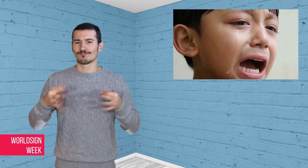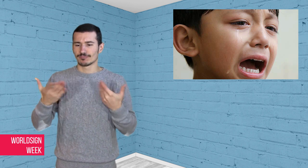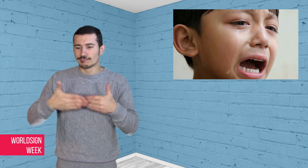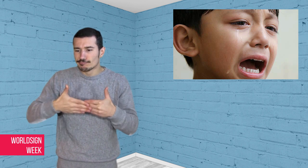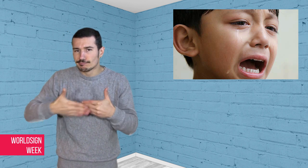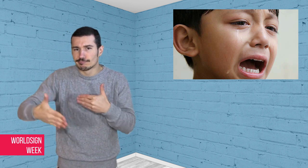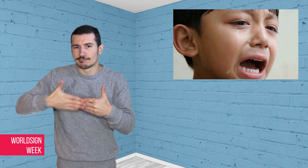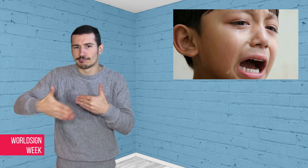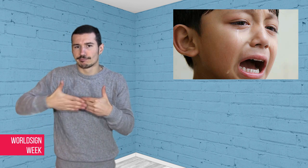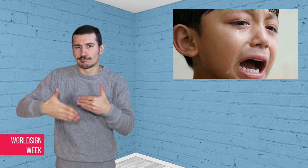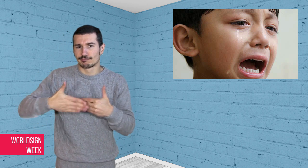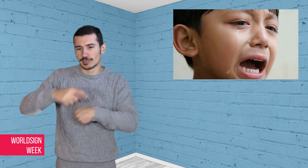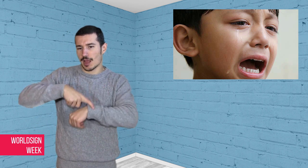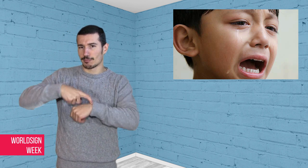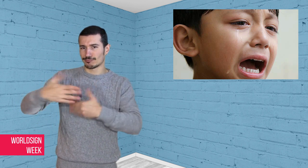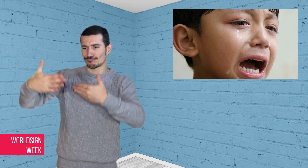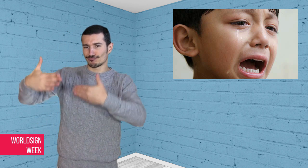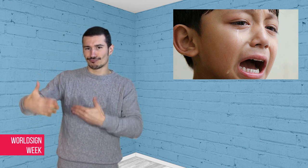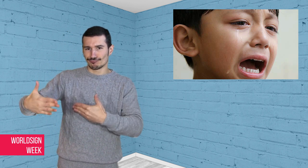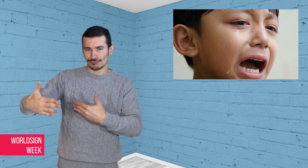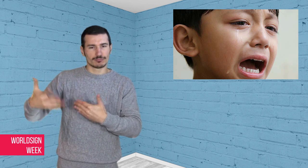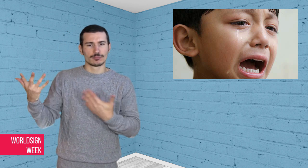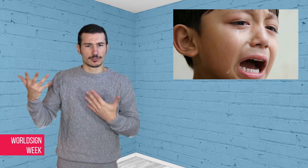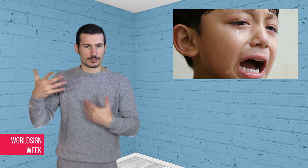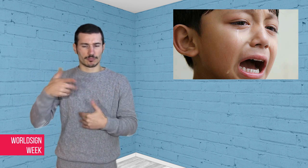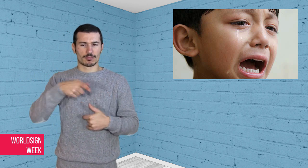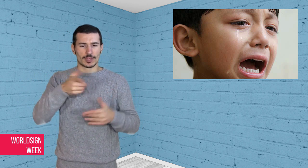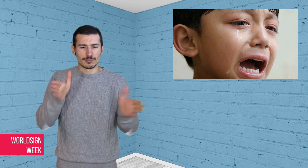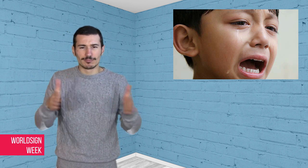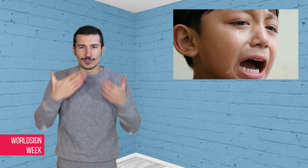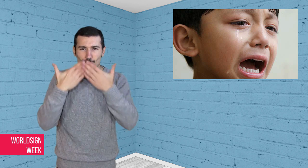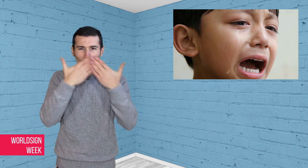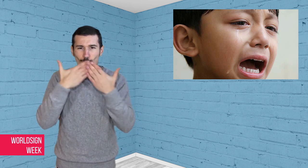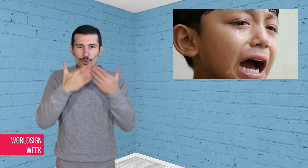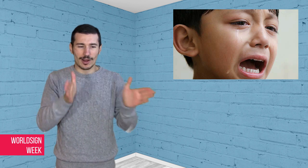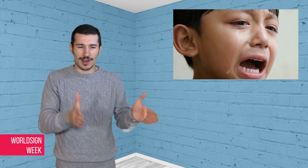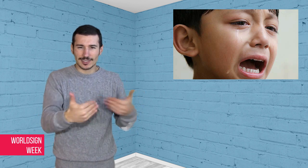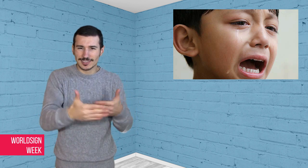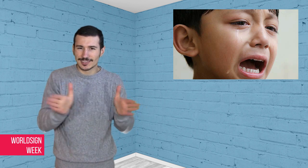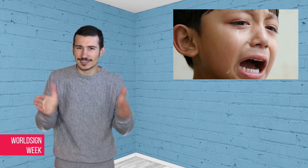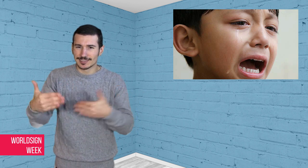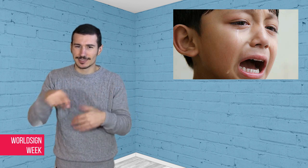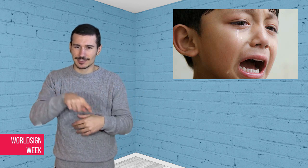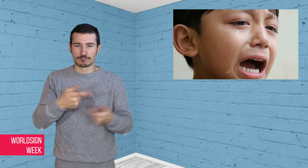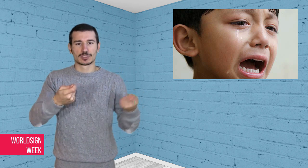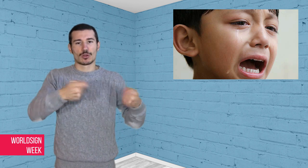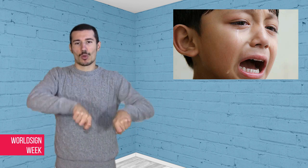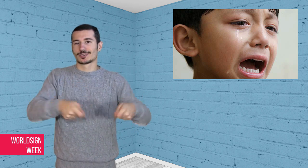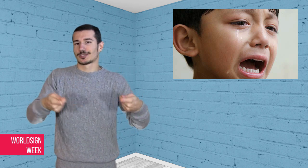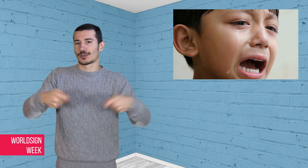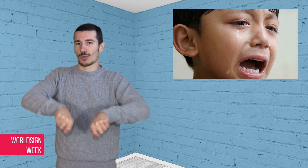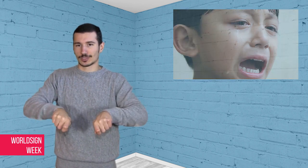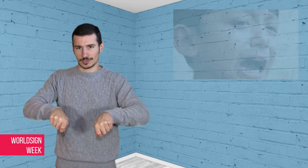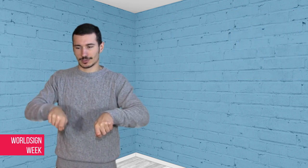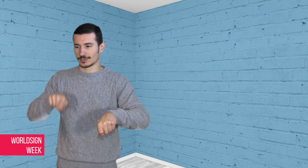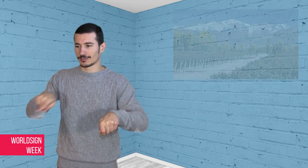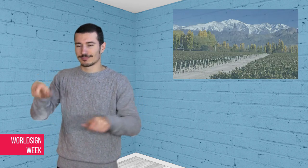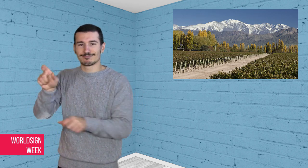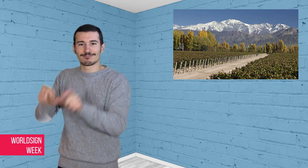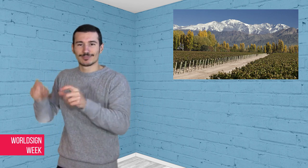The government as a result decided to temporarily suspend all classes as a way